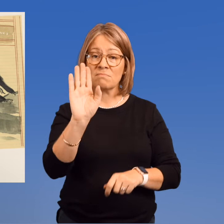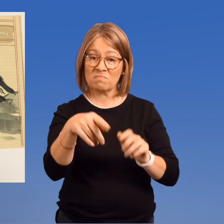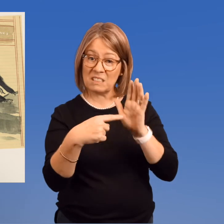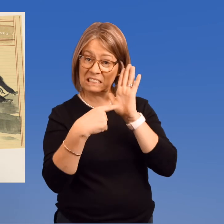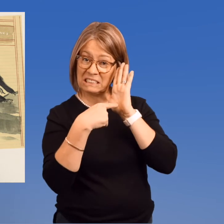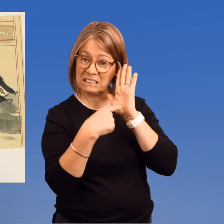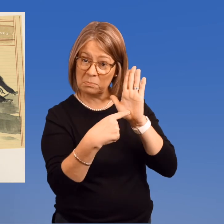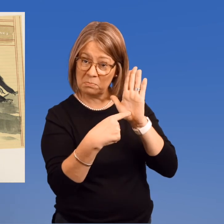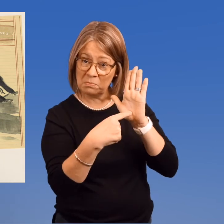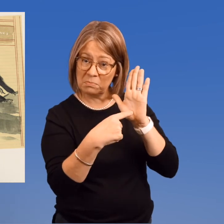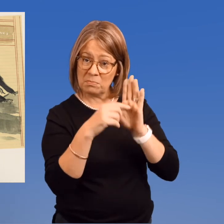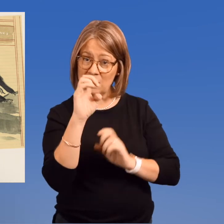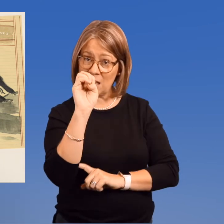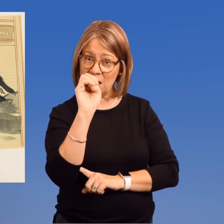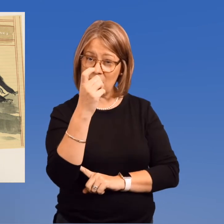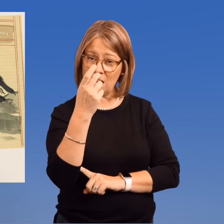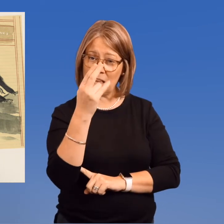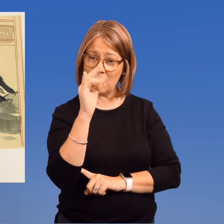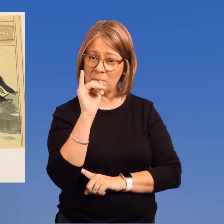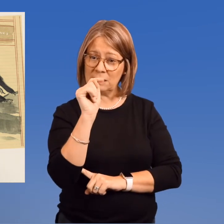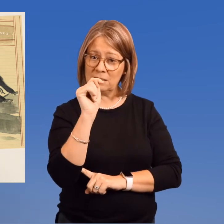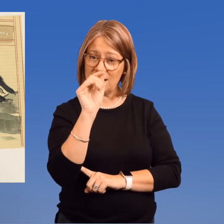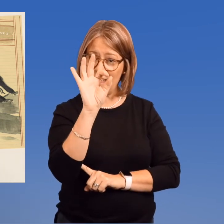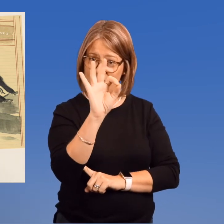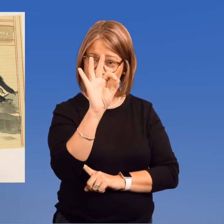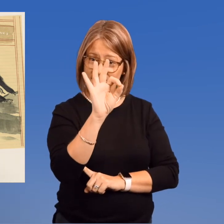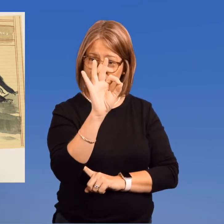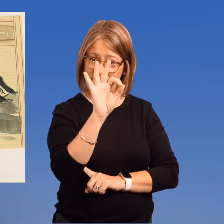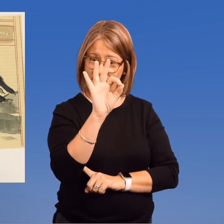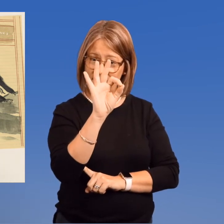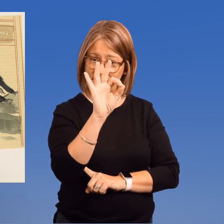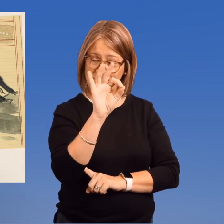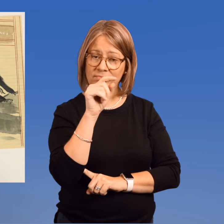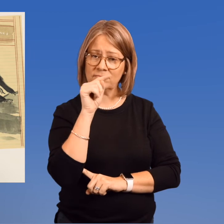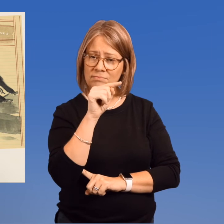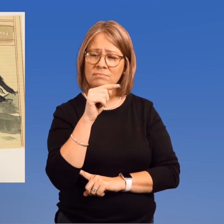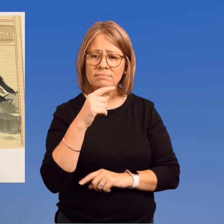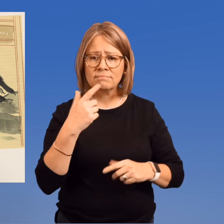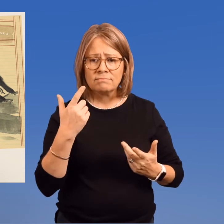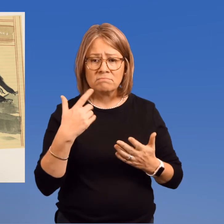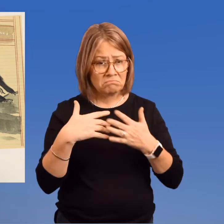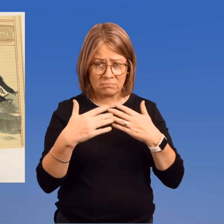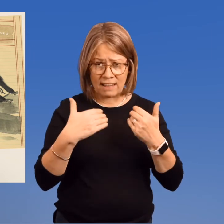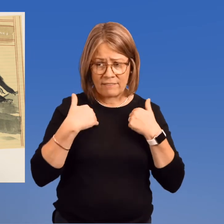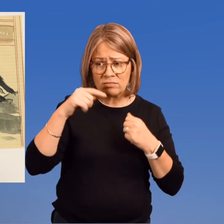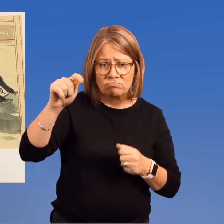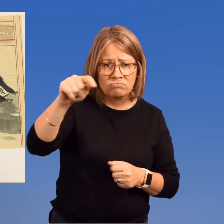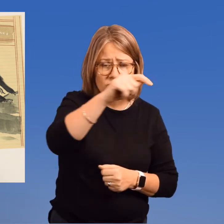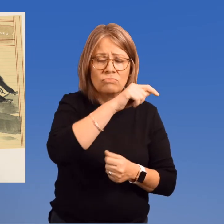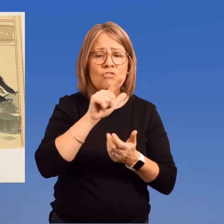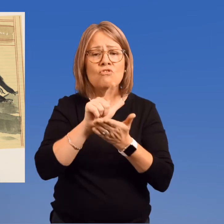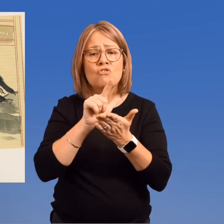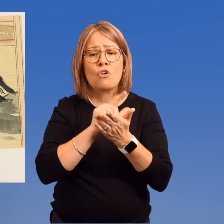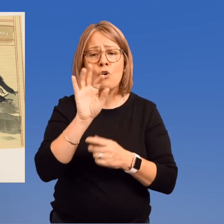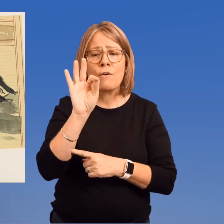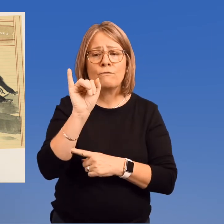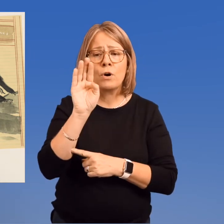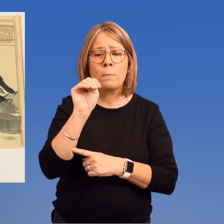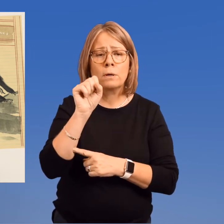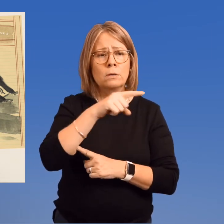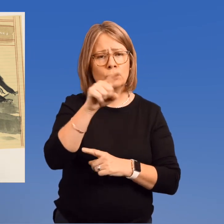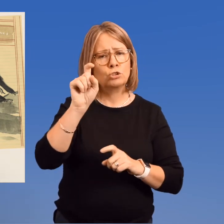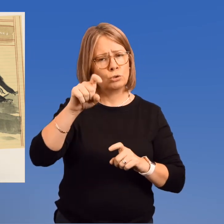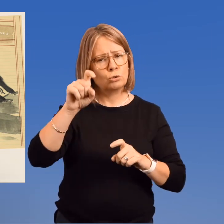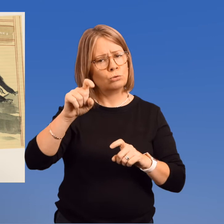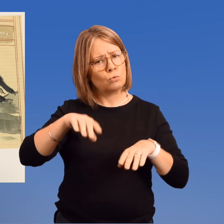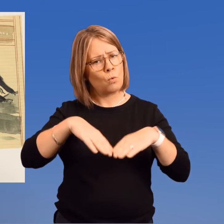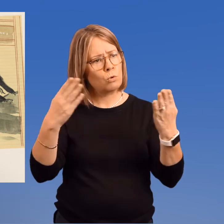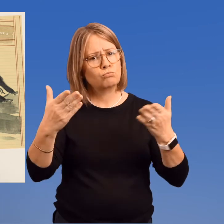Exhibit F, even among the law firms supposedly open